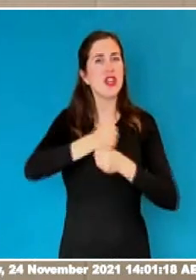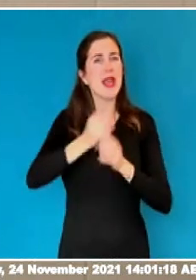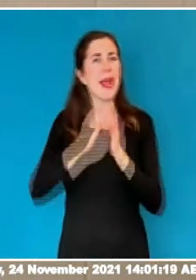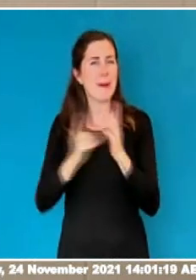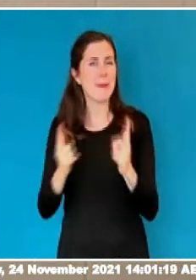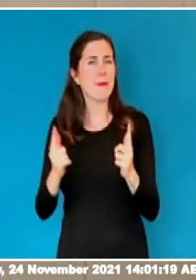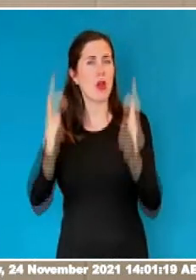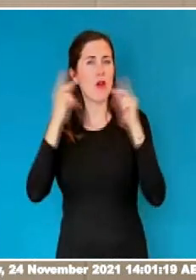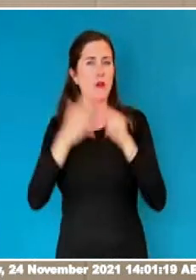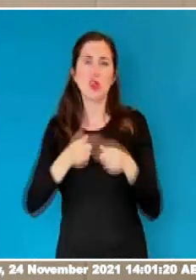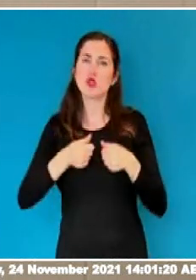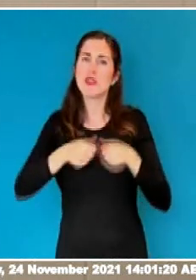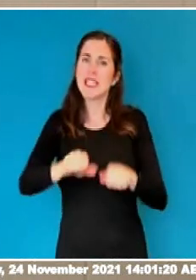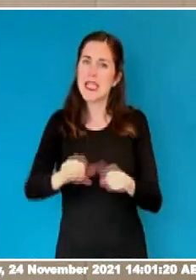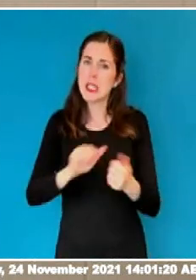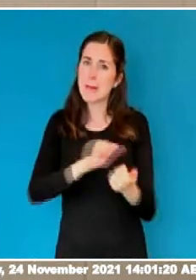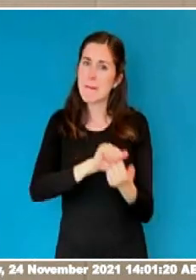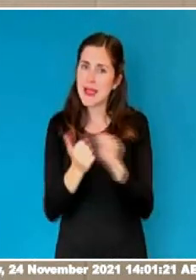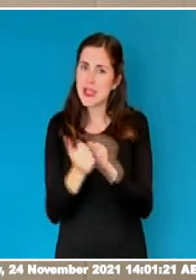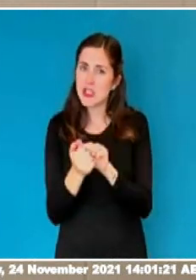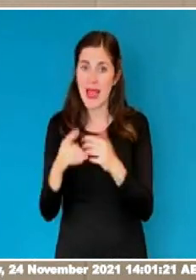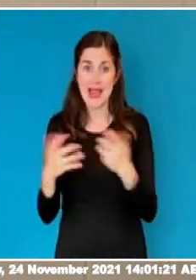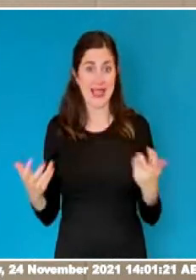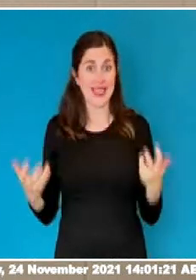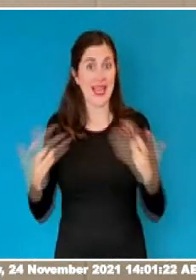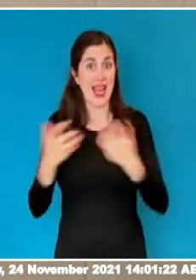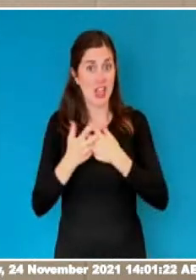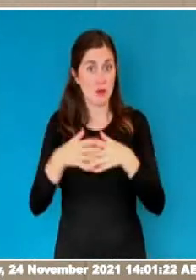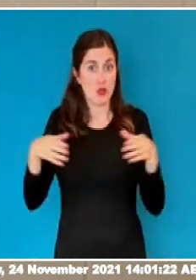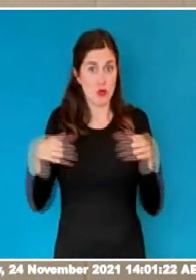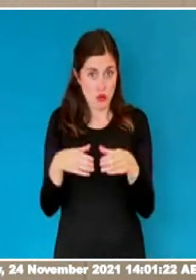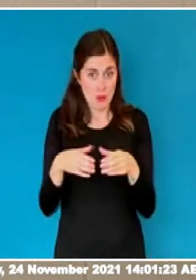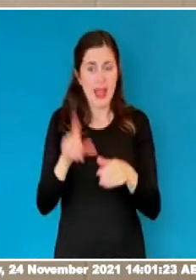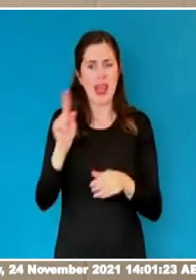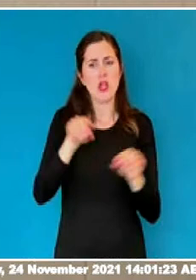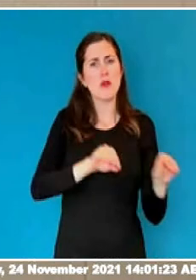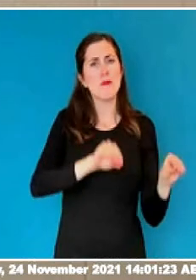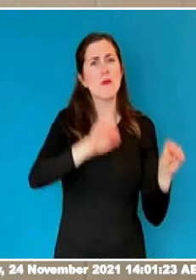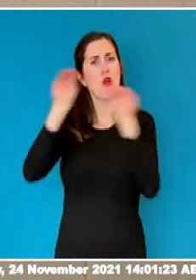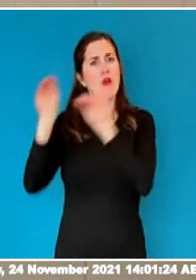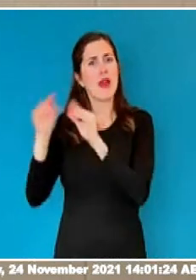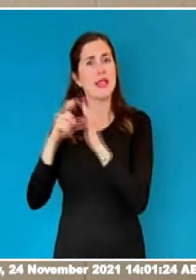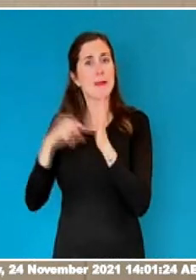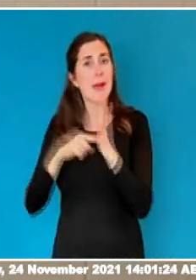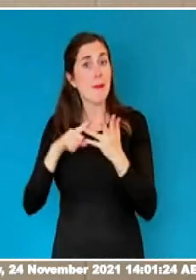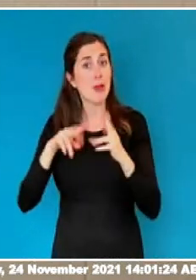Partnerships and Engagement Group of Comcare, but you've now moved to the Department of Health? MS BEKIS: Correct.